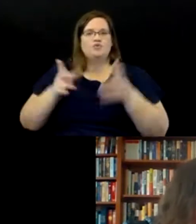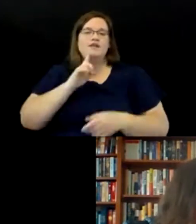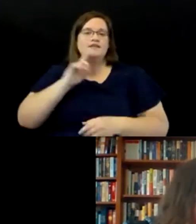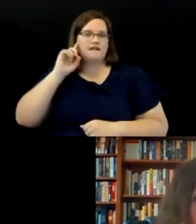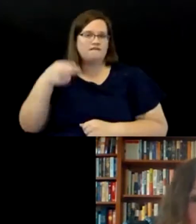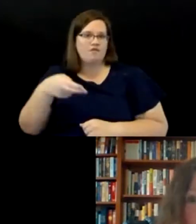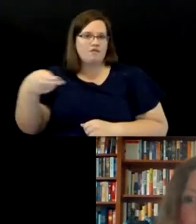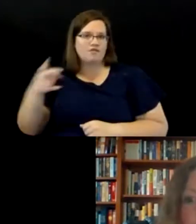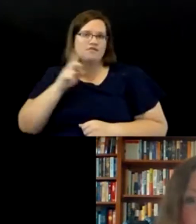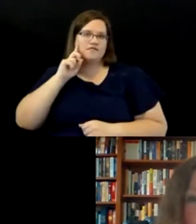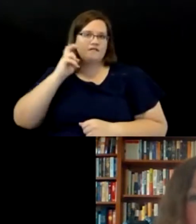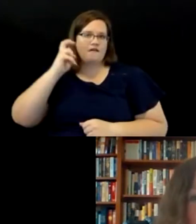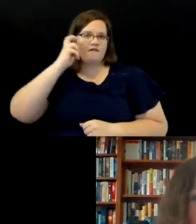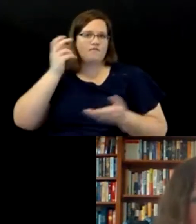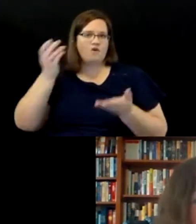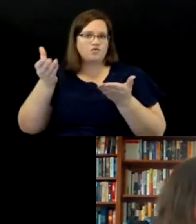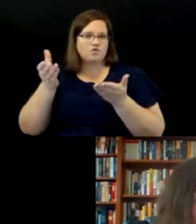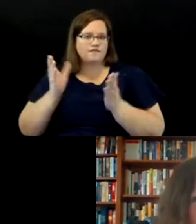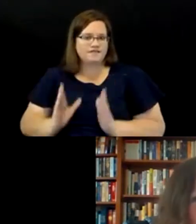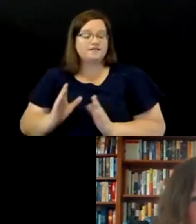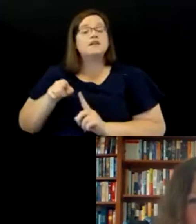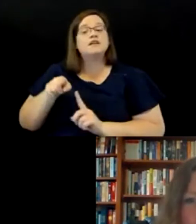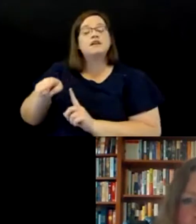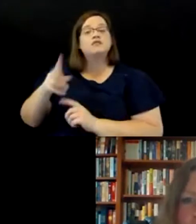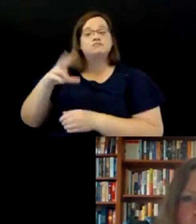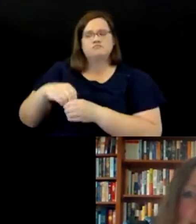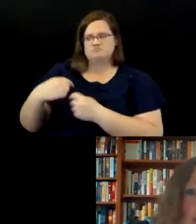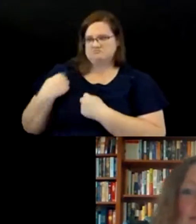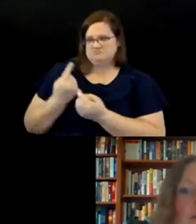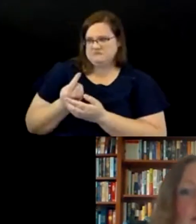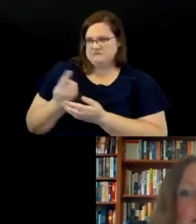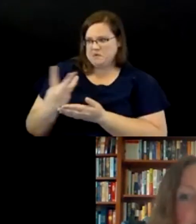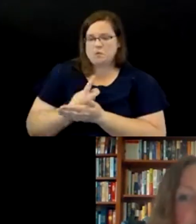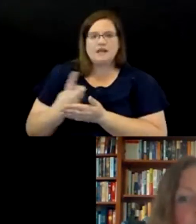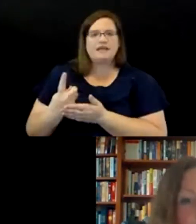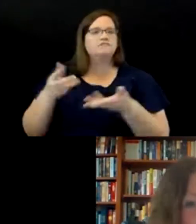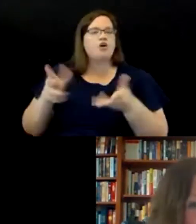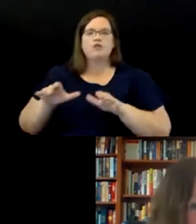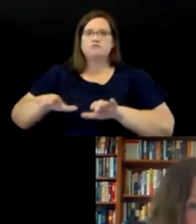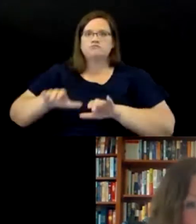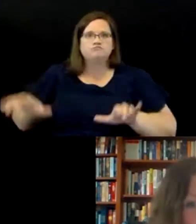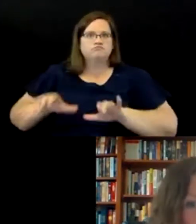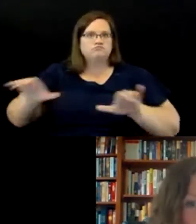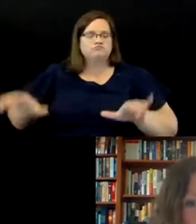and DeafBlind services. She's already done some amazing work to improve our